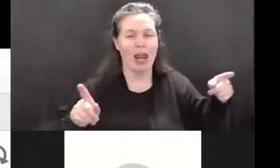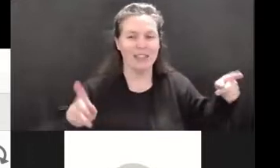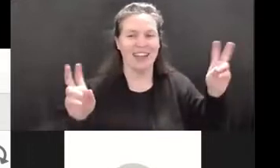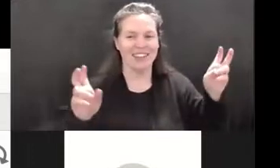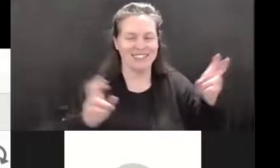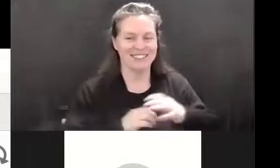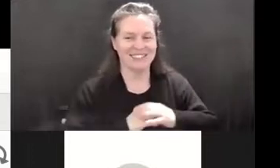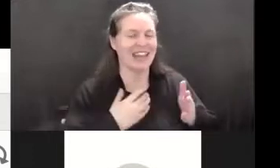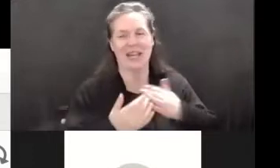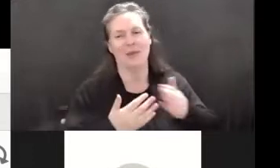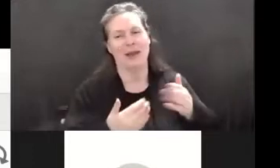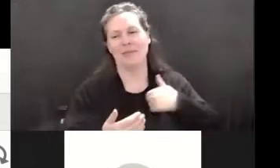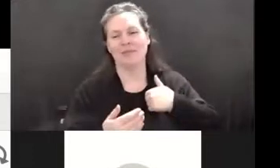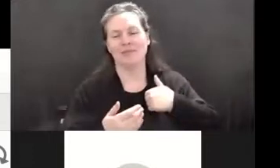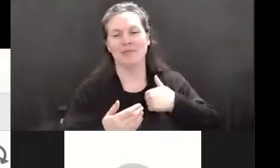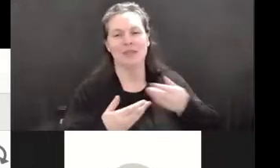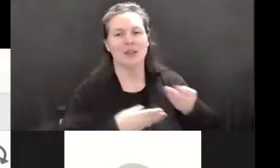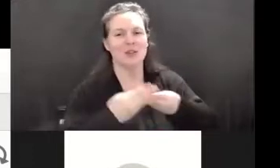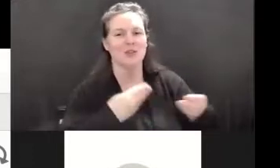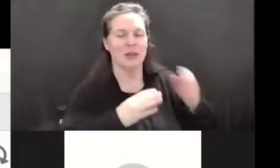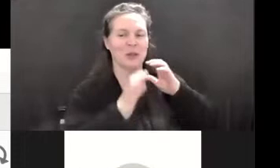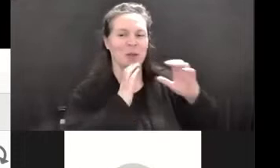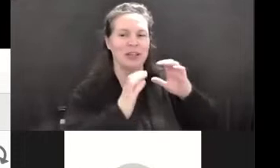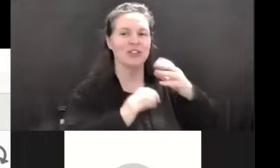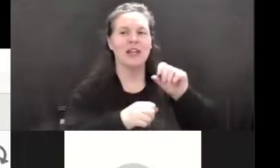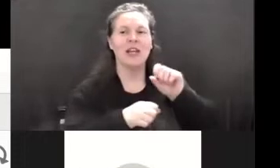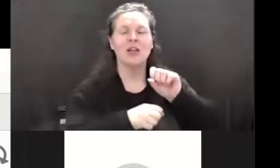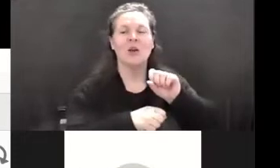Anyway, I'm in the training communications and workforce development unit.